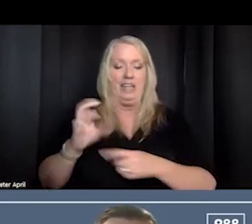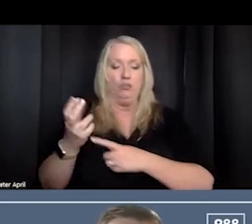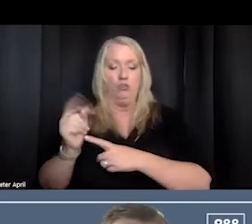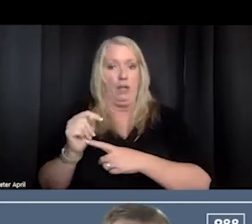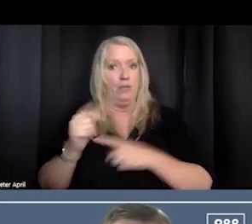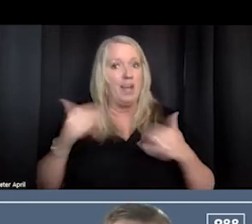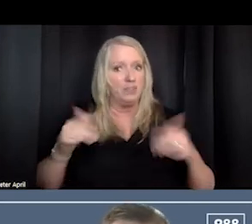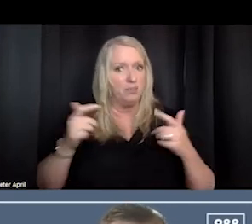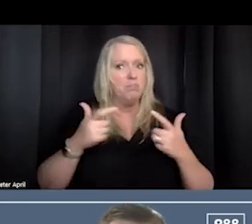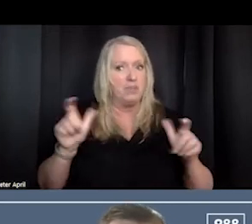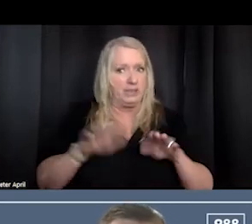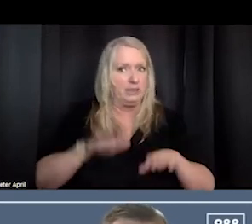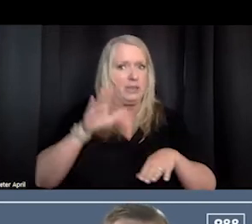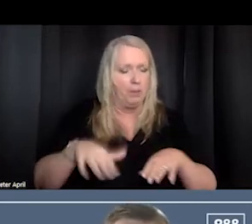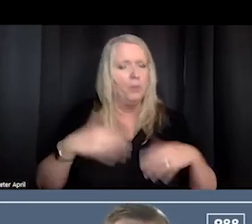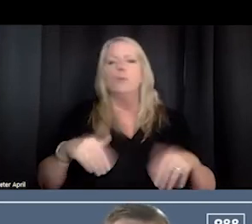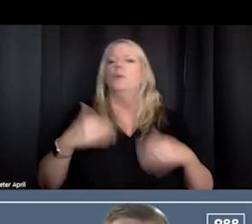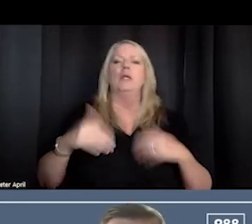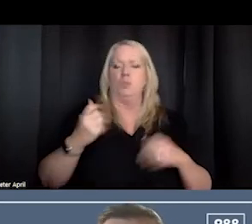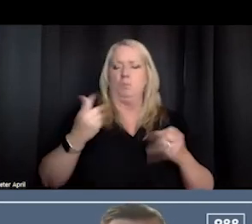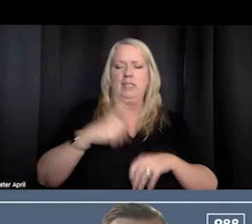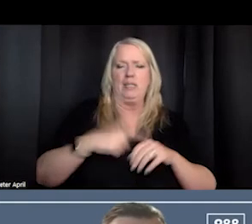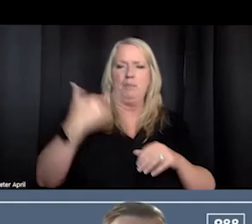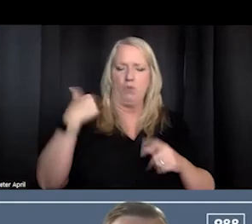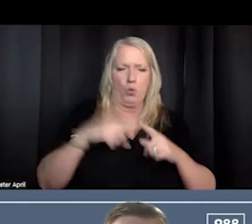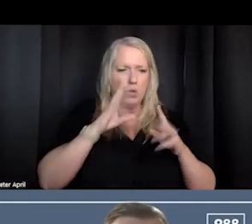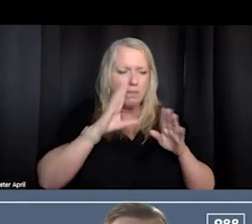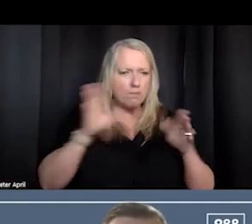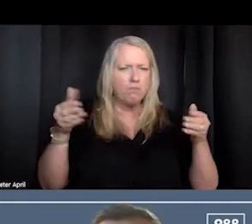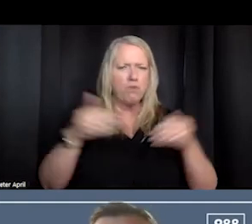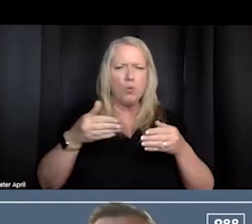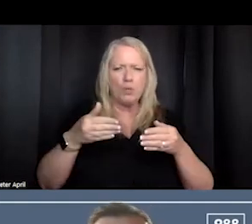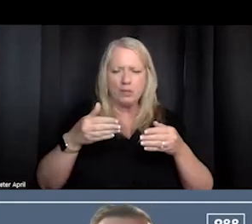TALKED ABOUT MANY TIMES BEFORE. WE ARE VERY MUCH FOCUSED IN ON, ON THAT LOCAL CAPACITY.